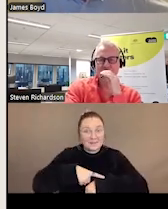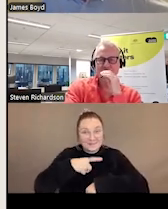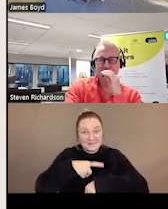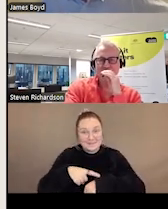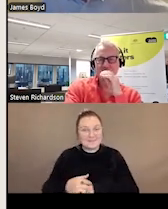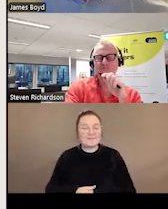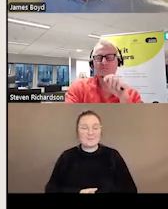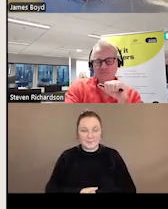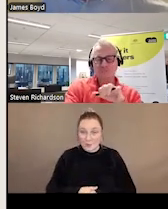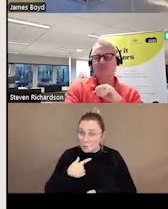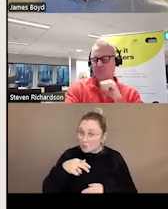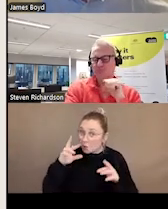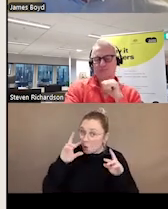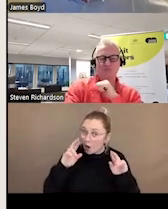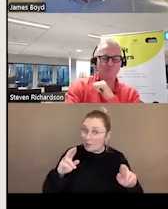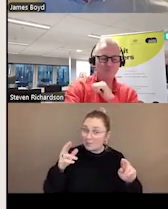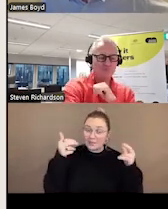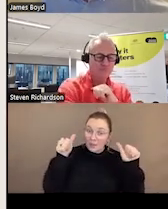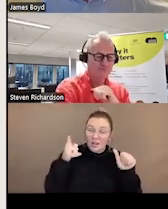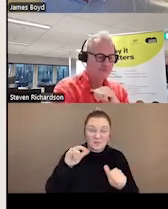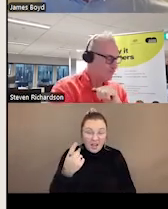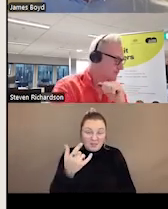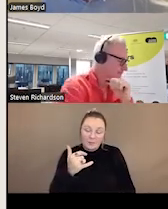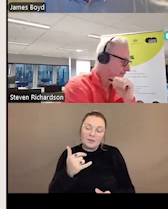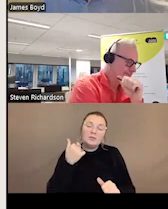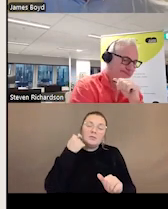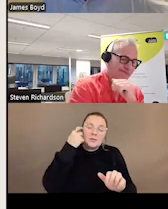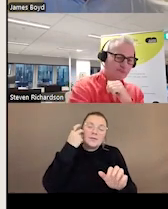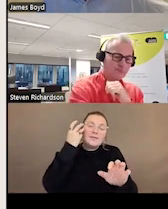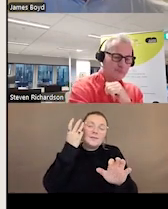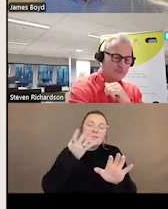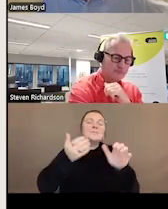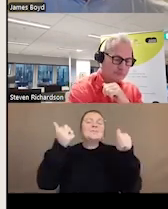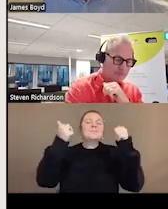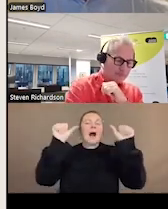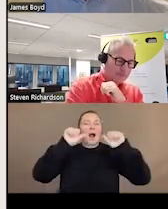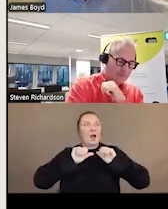we hope it will be successful, but it may take a few years to really sort of get up to speed.